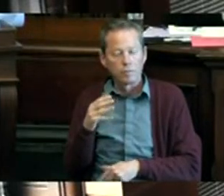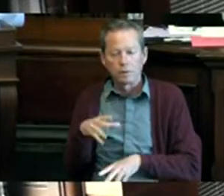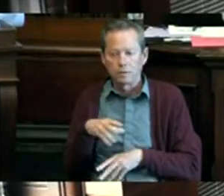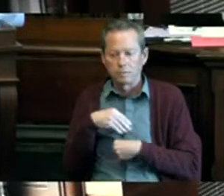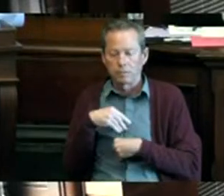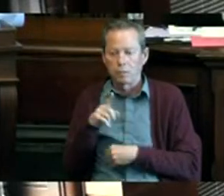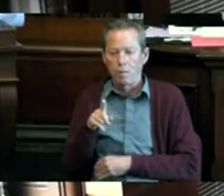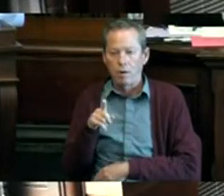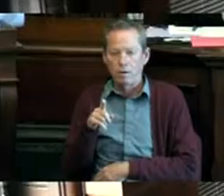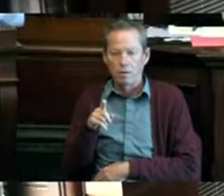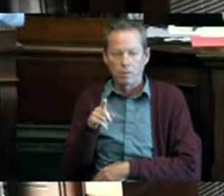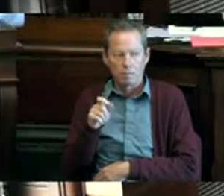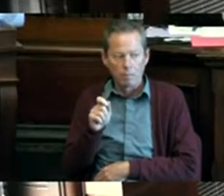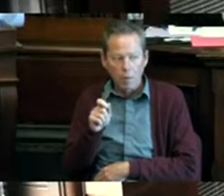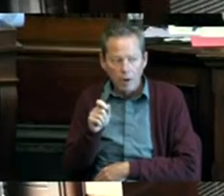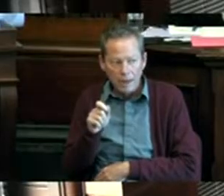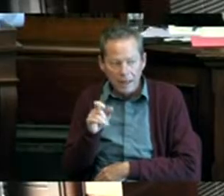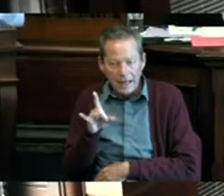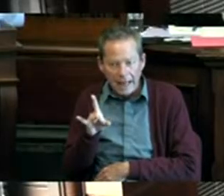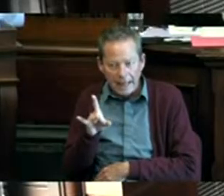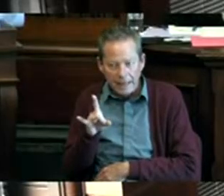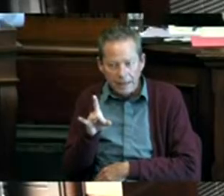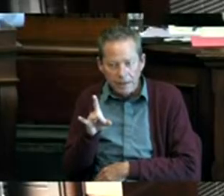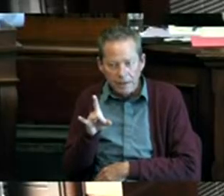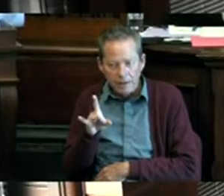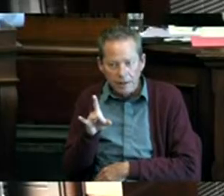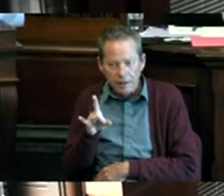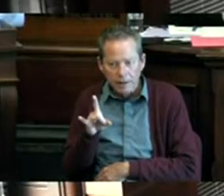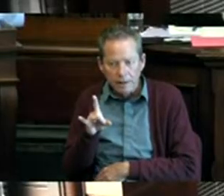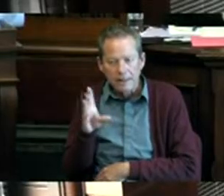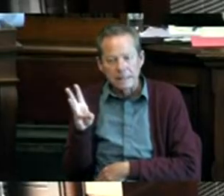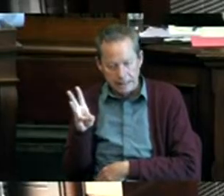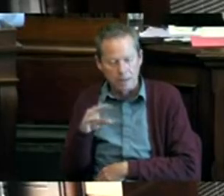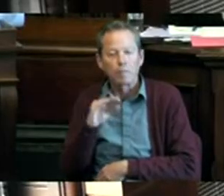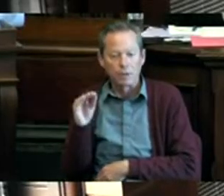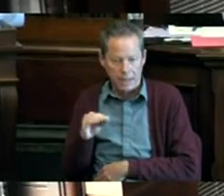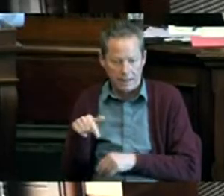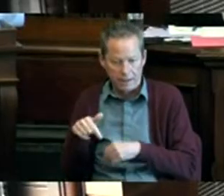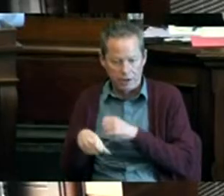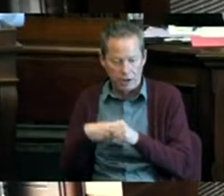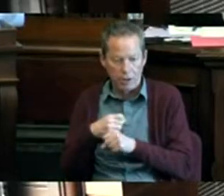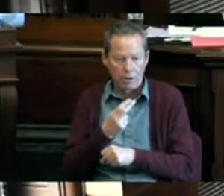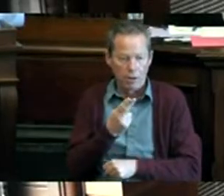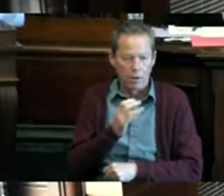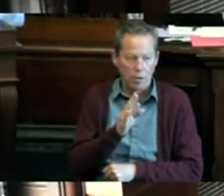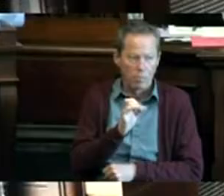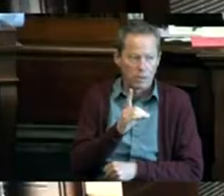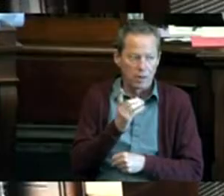the homestead properties will